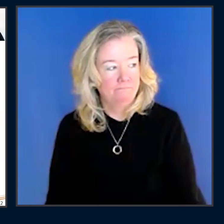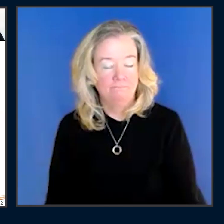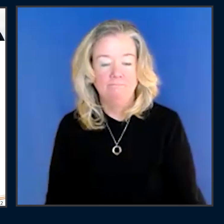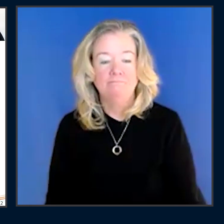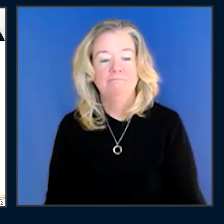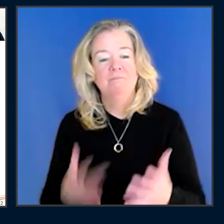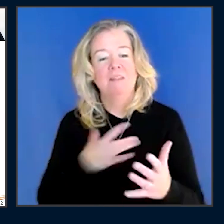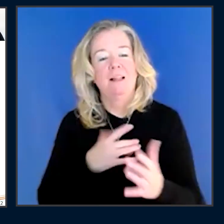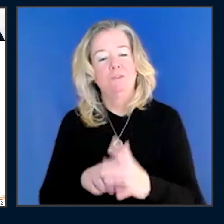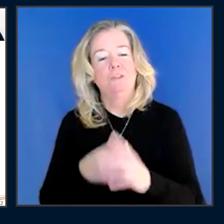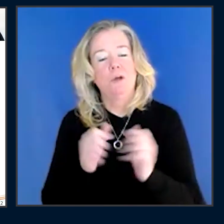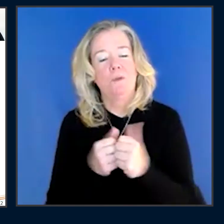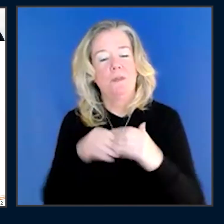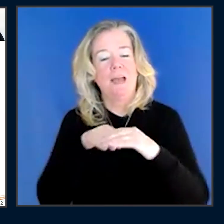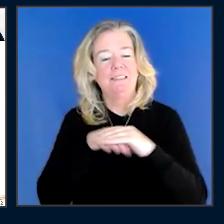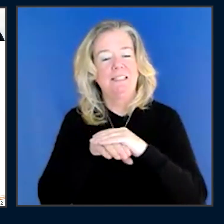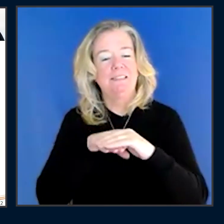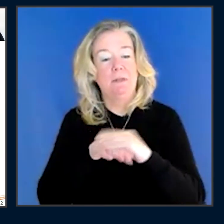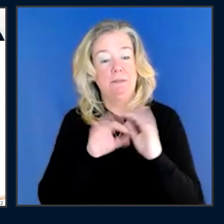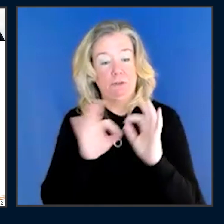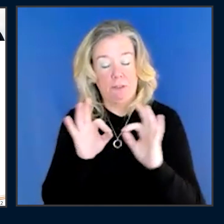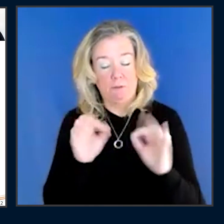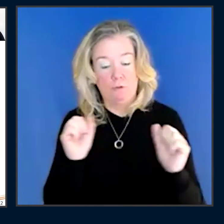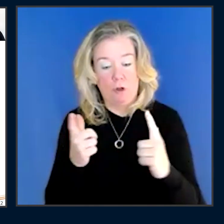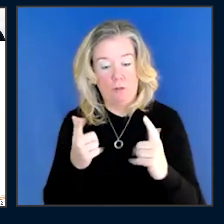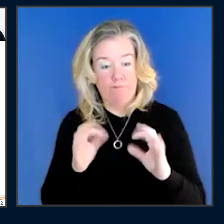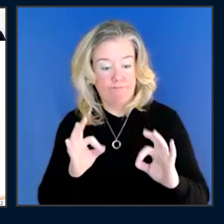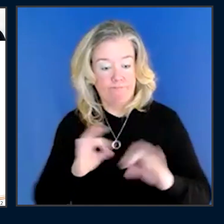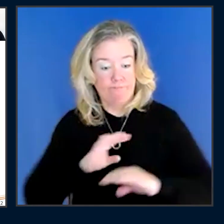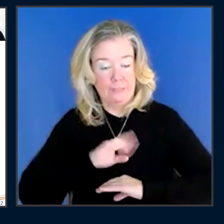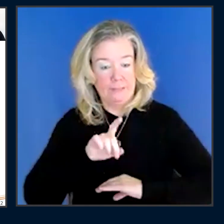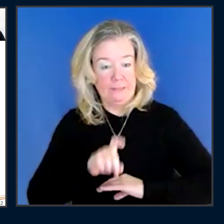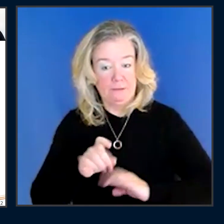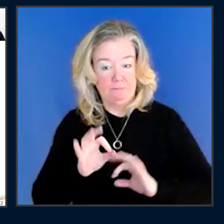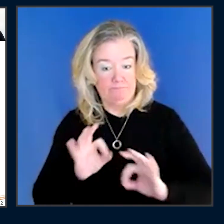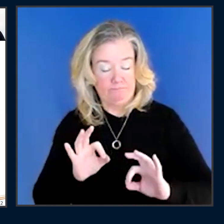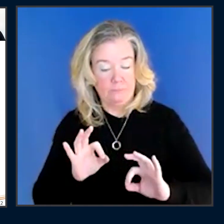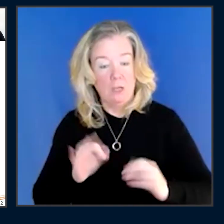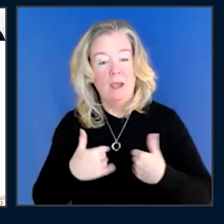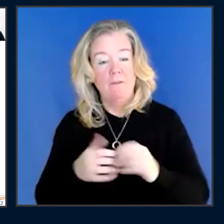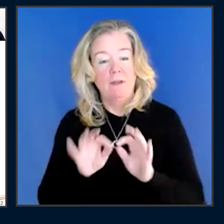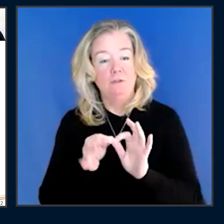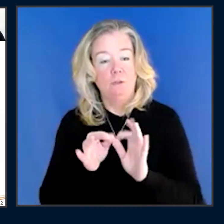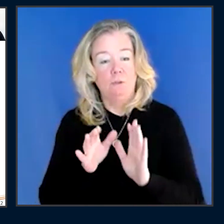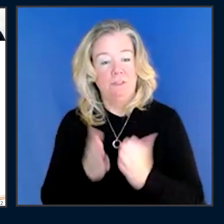I always like to start off with an accessibility check to make sure that everyone's needs are being met. We do have interpreters on the call today.